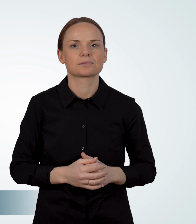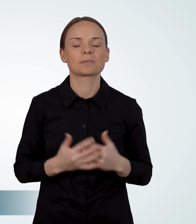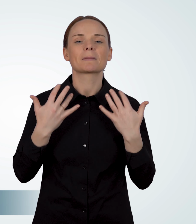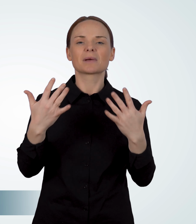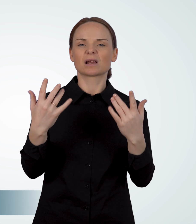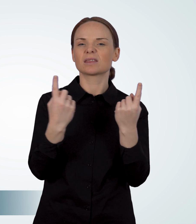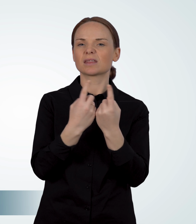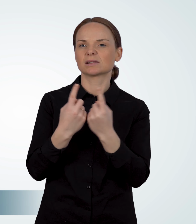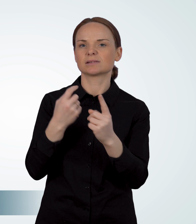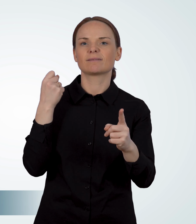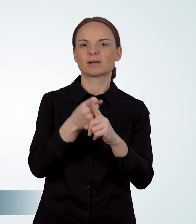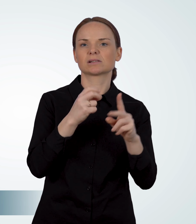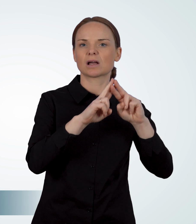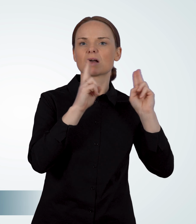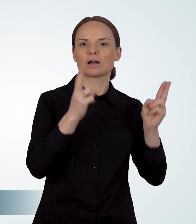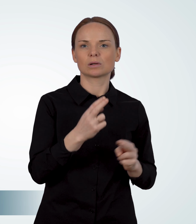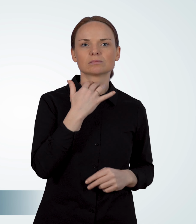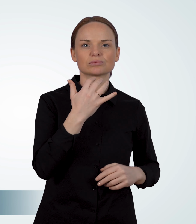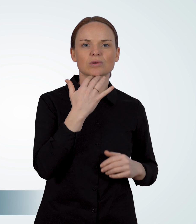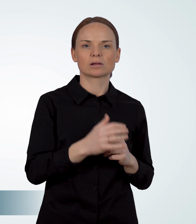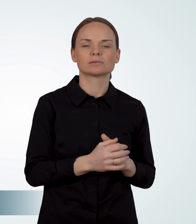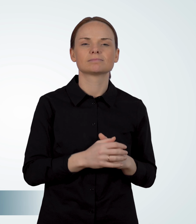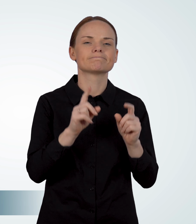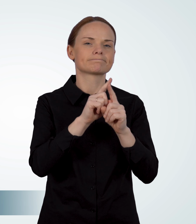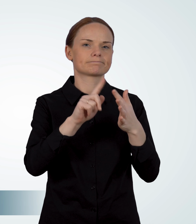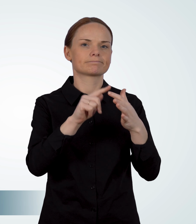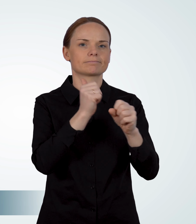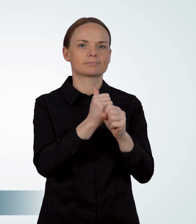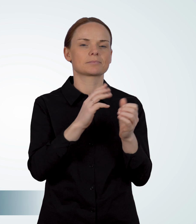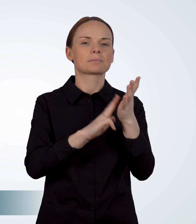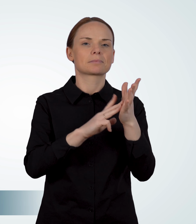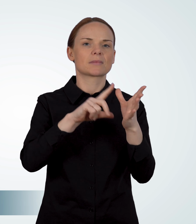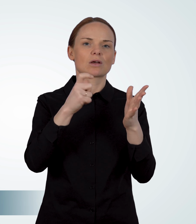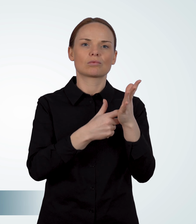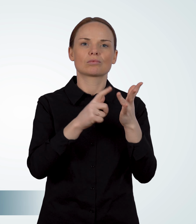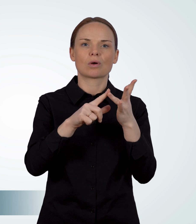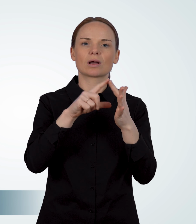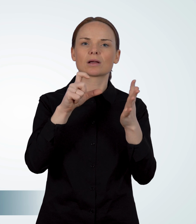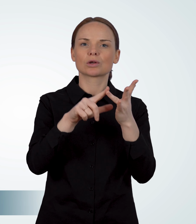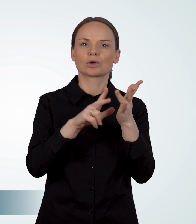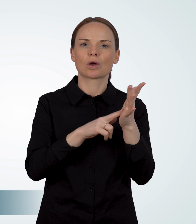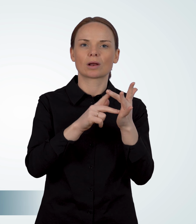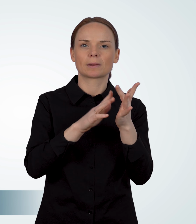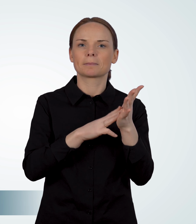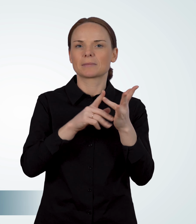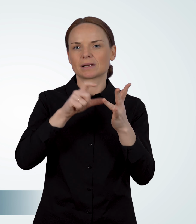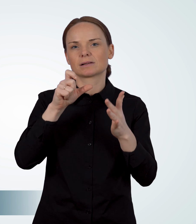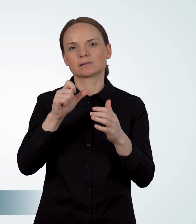Housing prices are affected by many factors, including macroeconomic